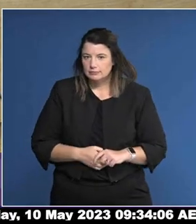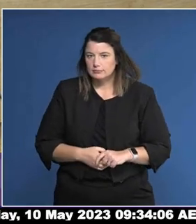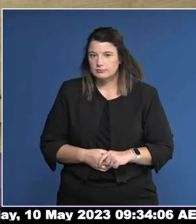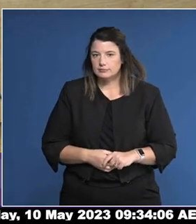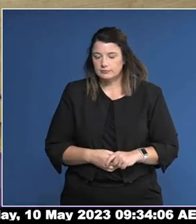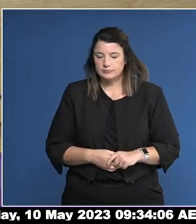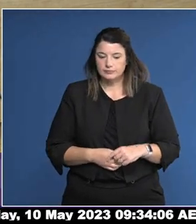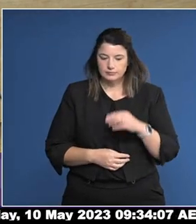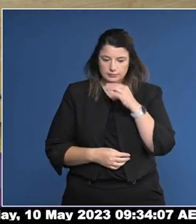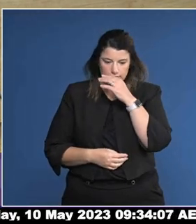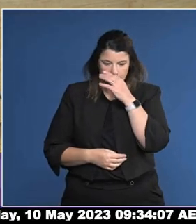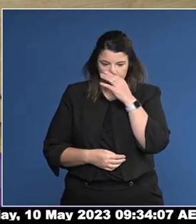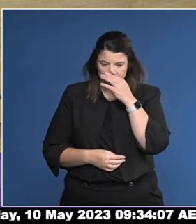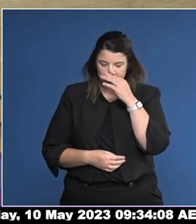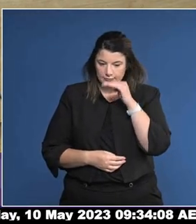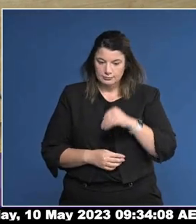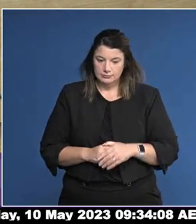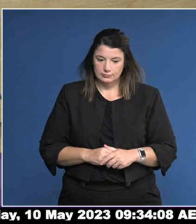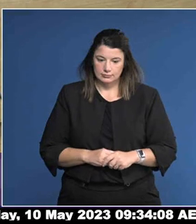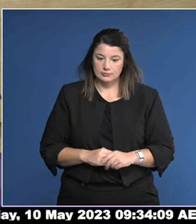Thank you. And I'm sorry, which paragraph? Paragraph